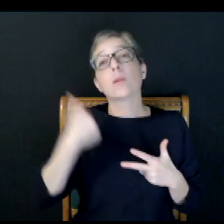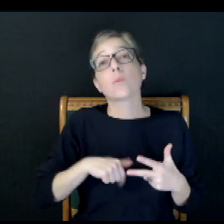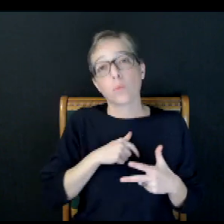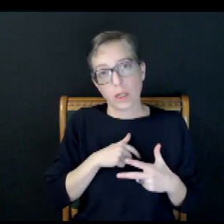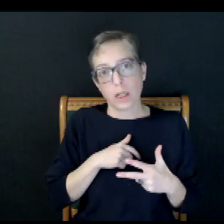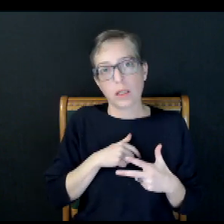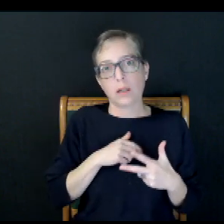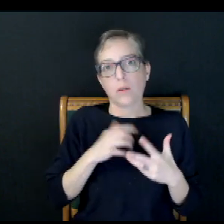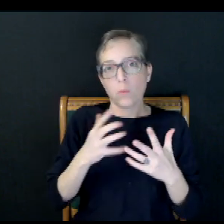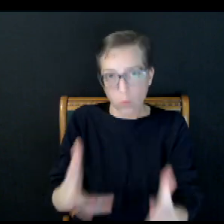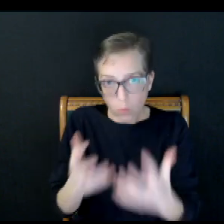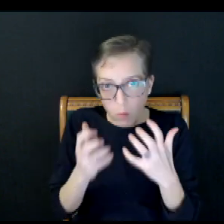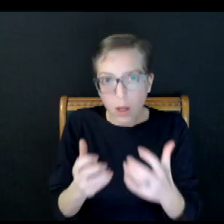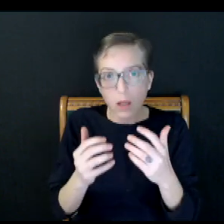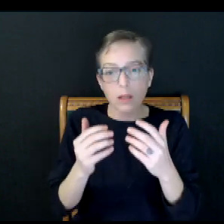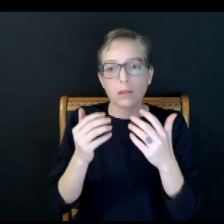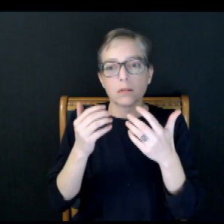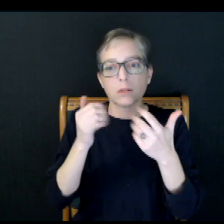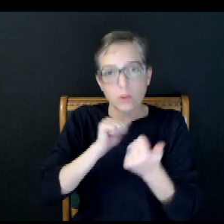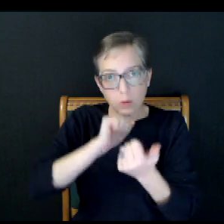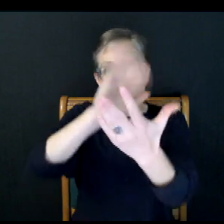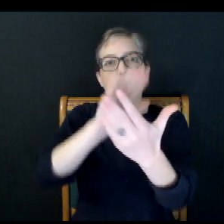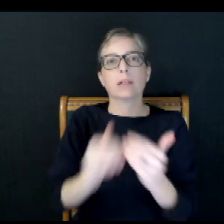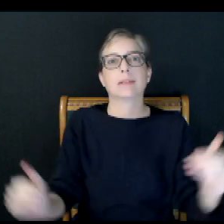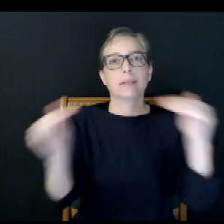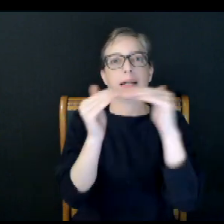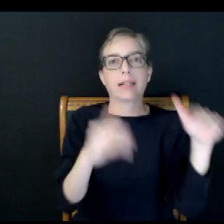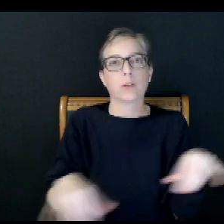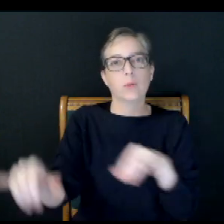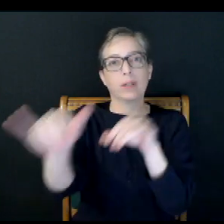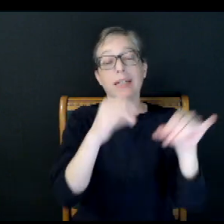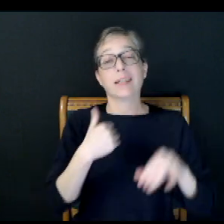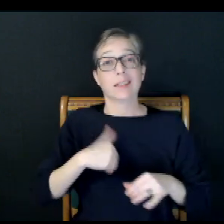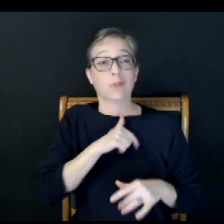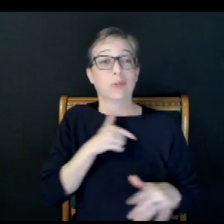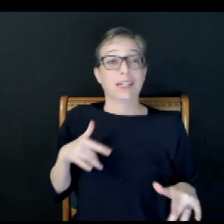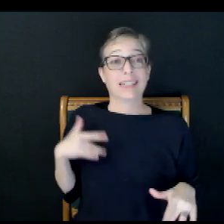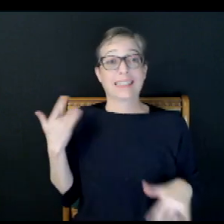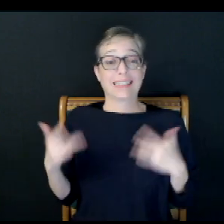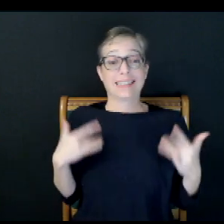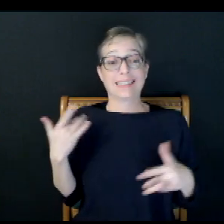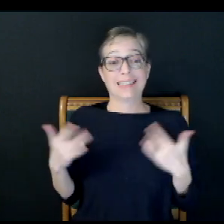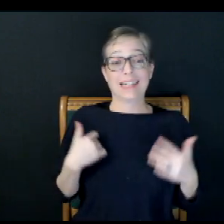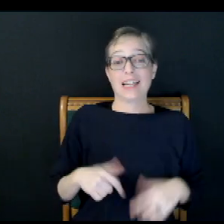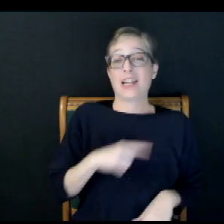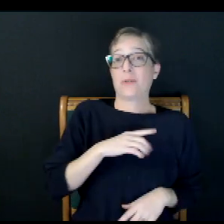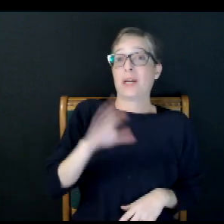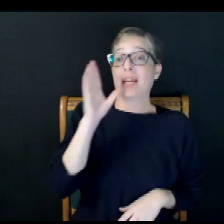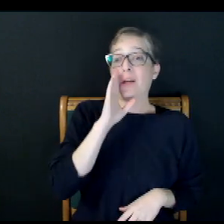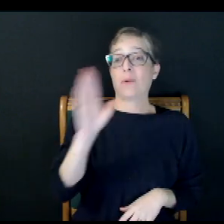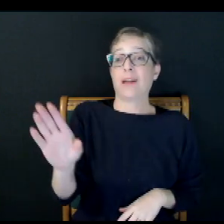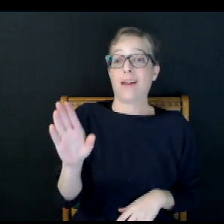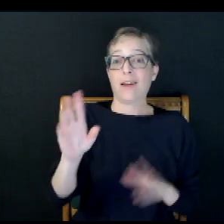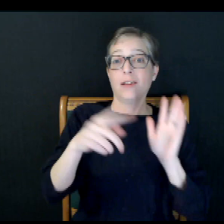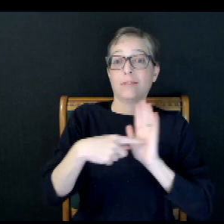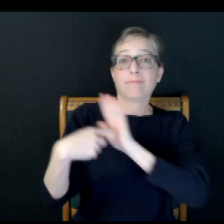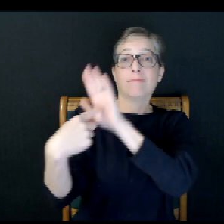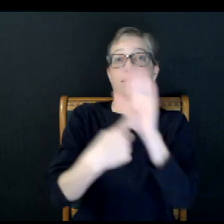We're also excited that we will be displaying a data dashboard in 2024.